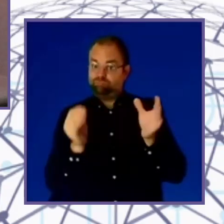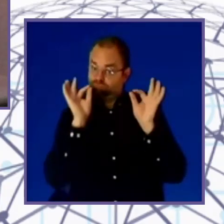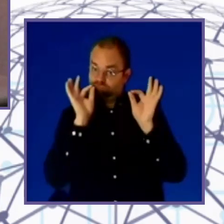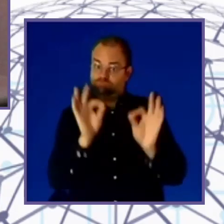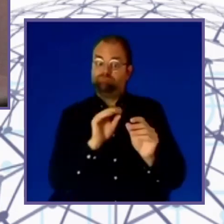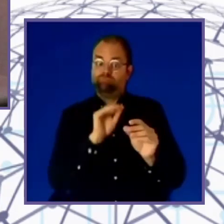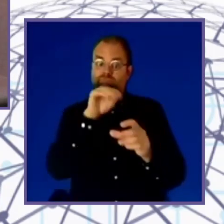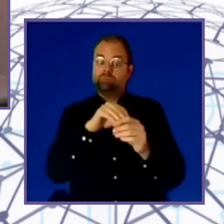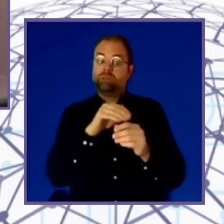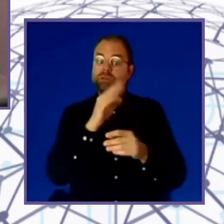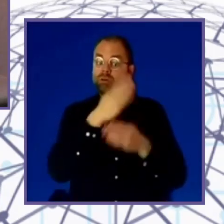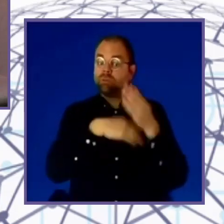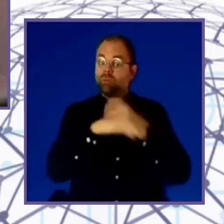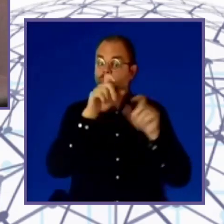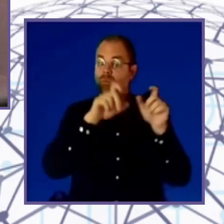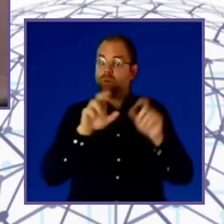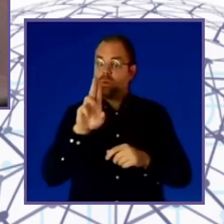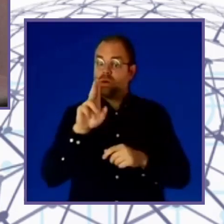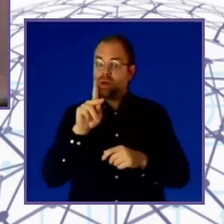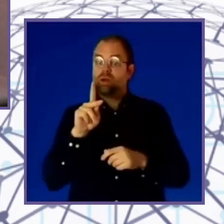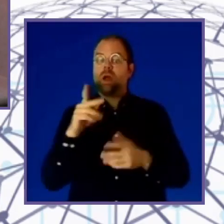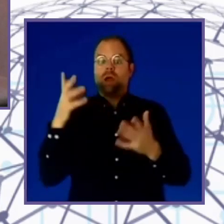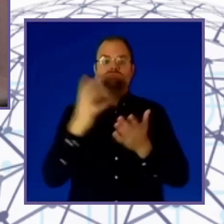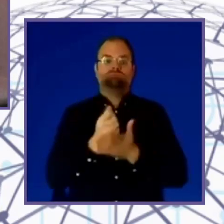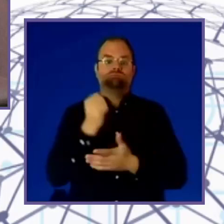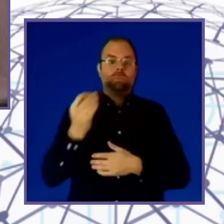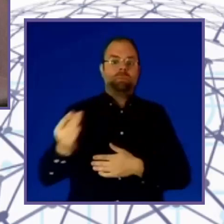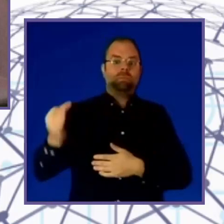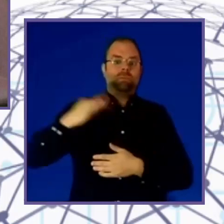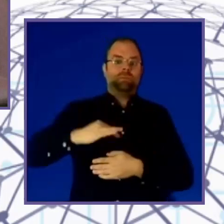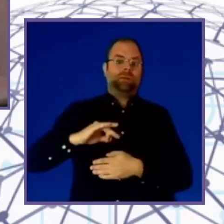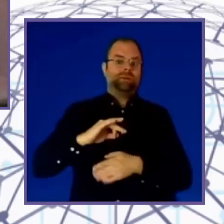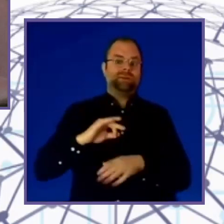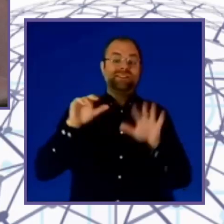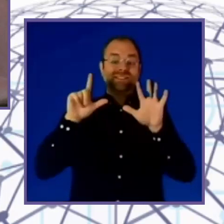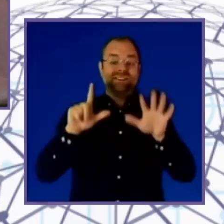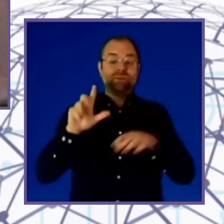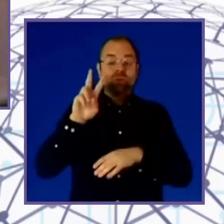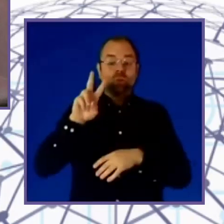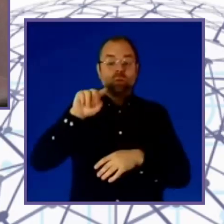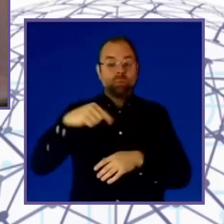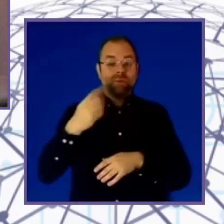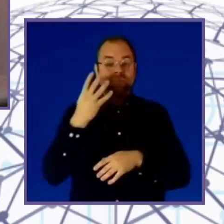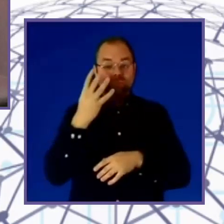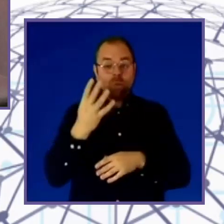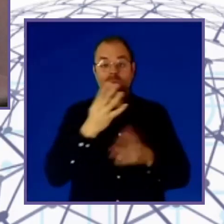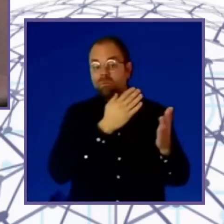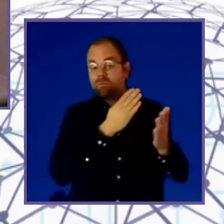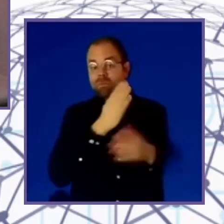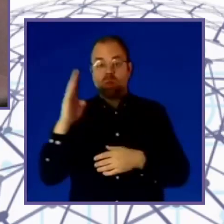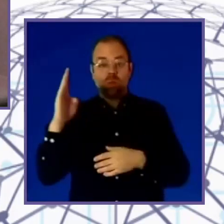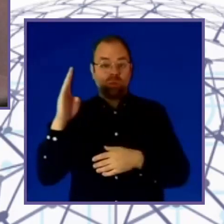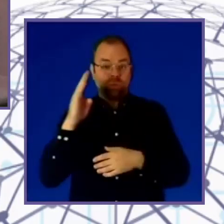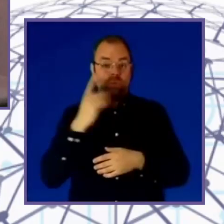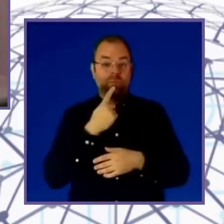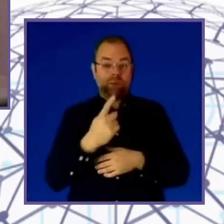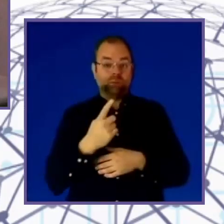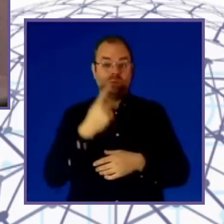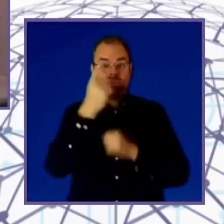the Disability Action Plan consultation question for for climate adaptations and mitigations. The